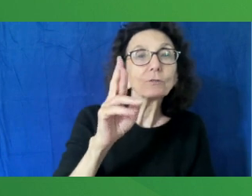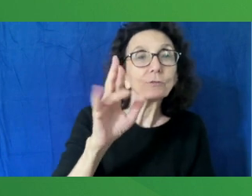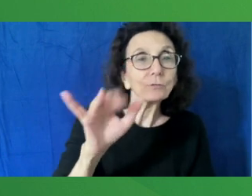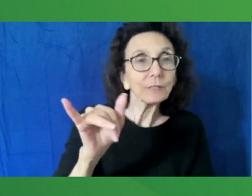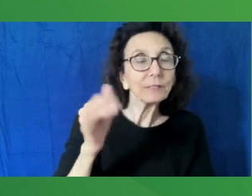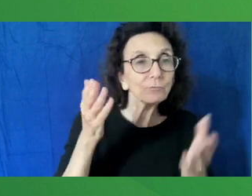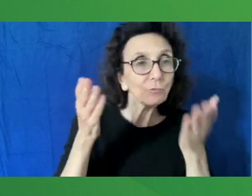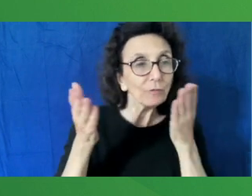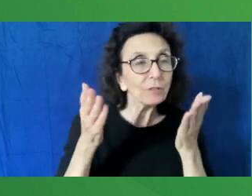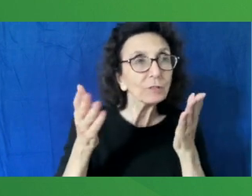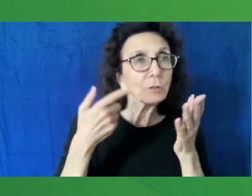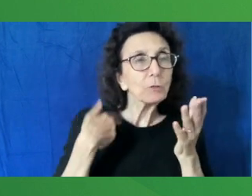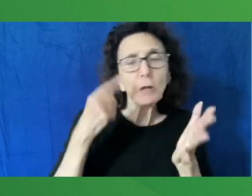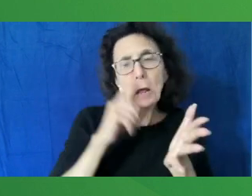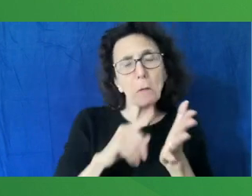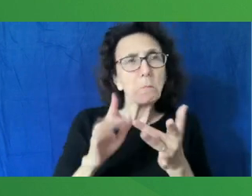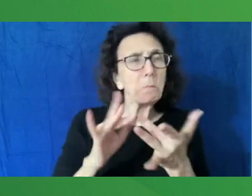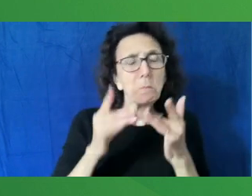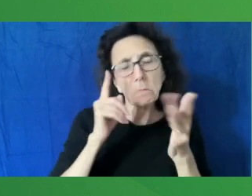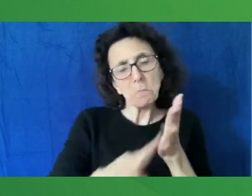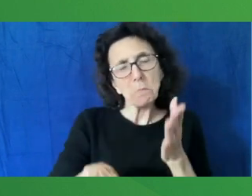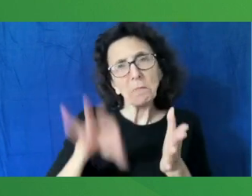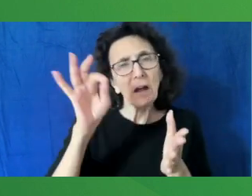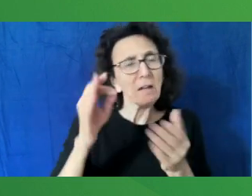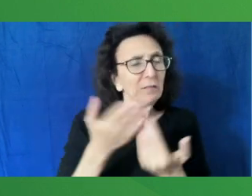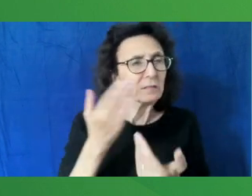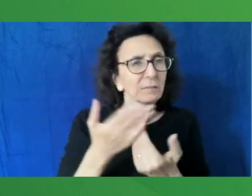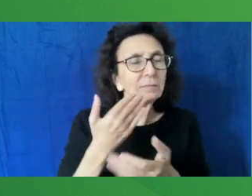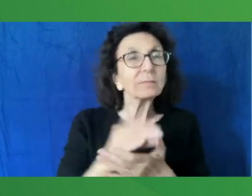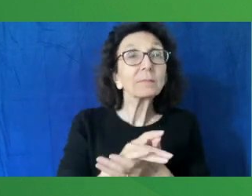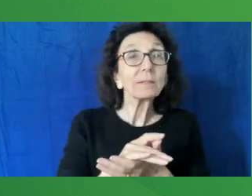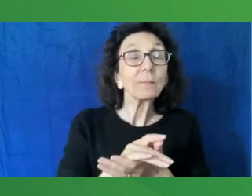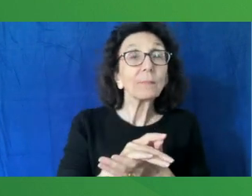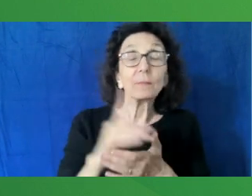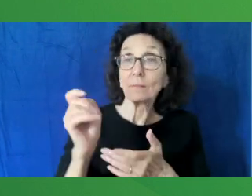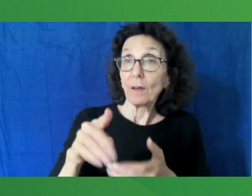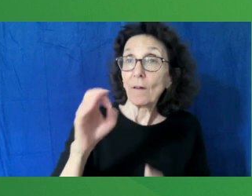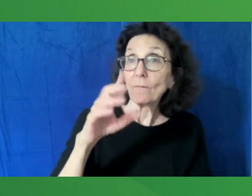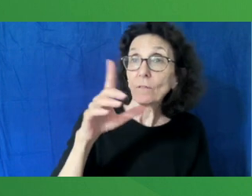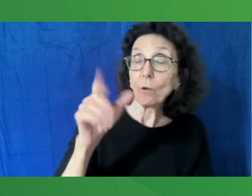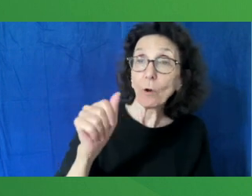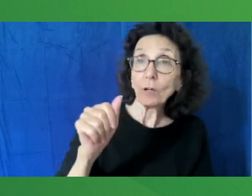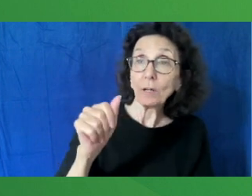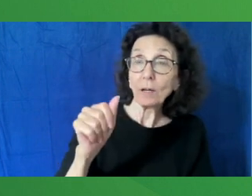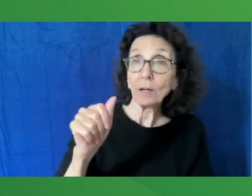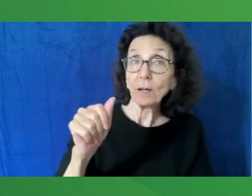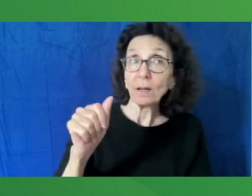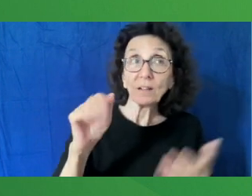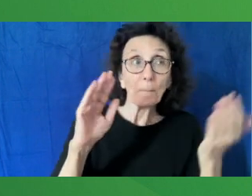easy to find. The question of is Florida a fair comparison to California?